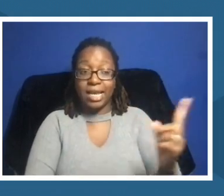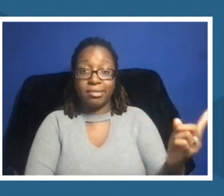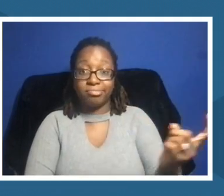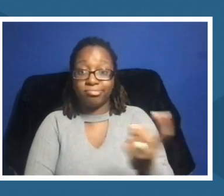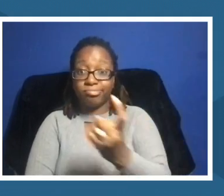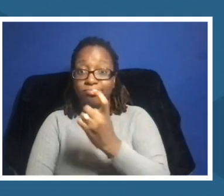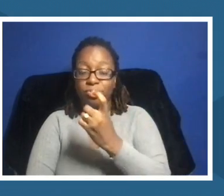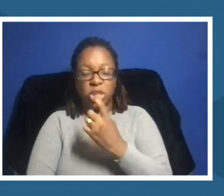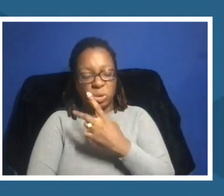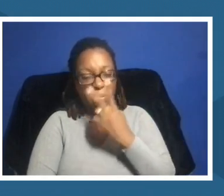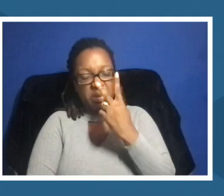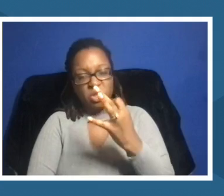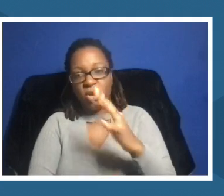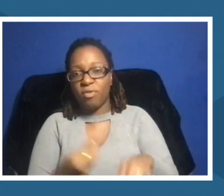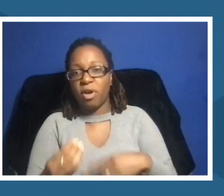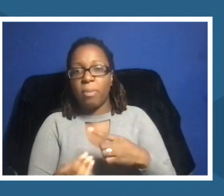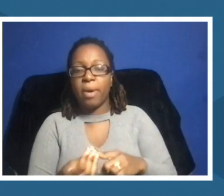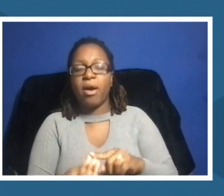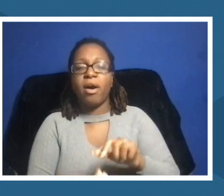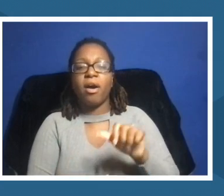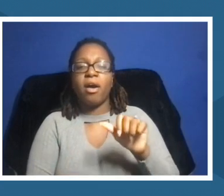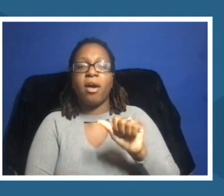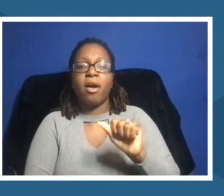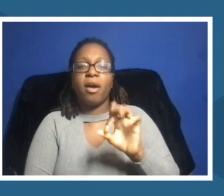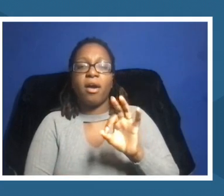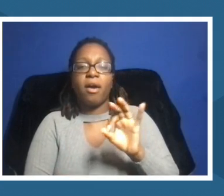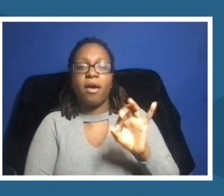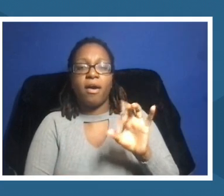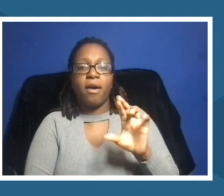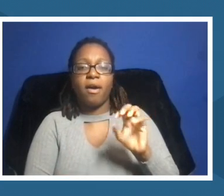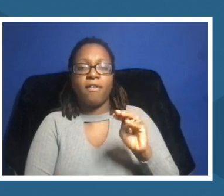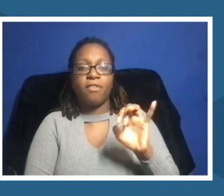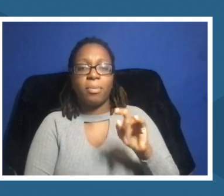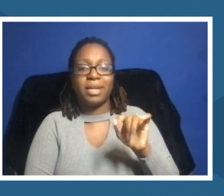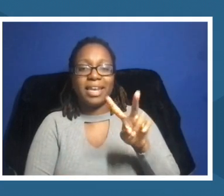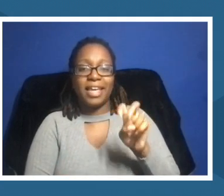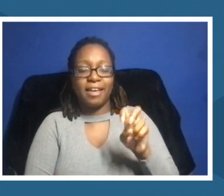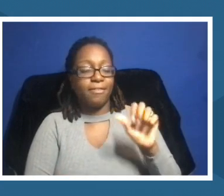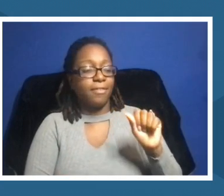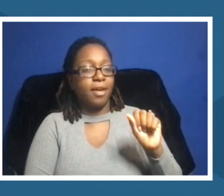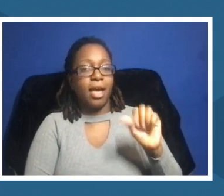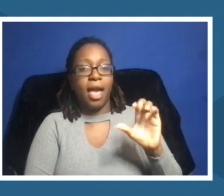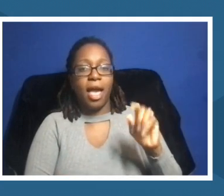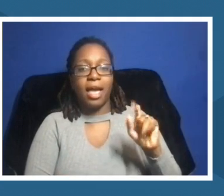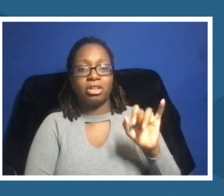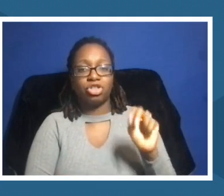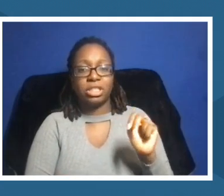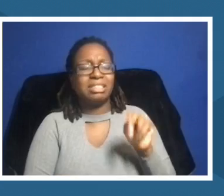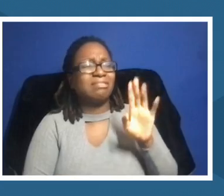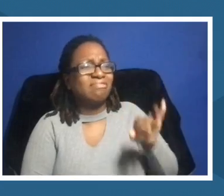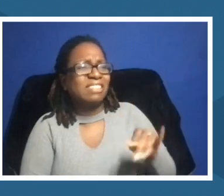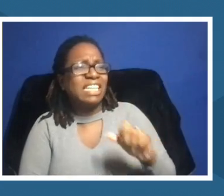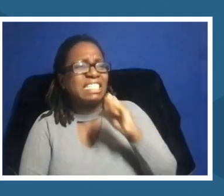straight into myself mr nagayoshi affirmative action is so unfair because